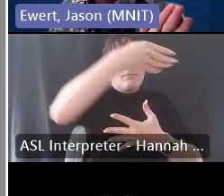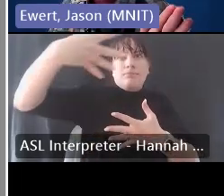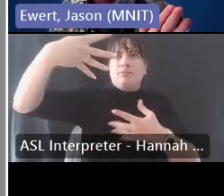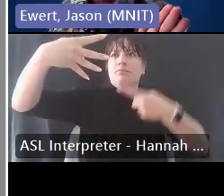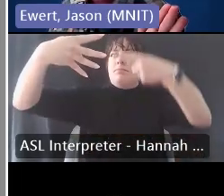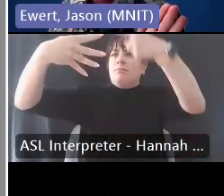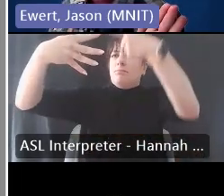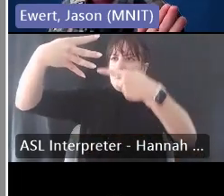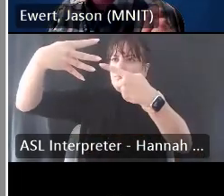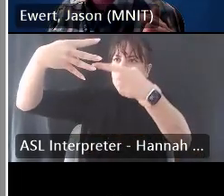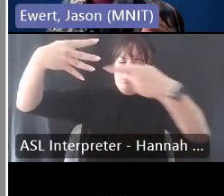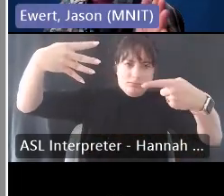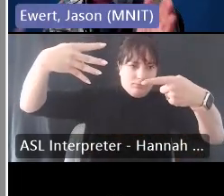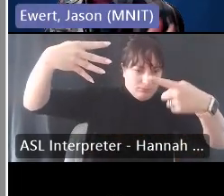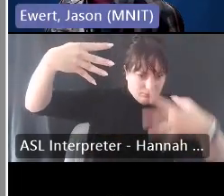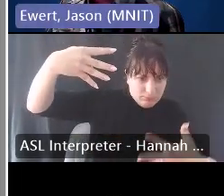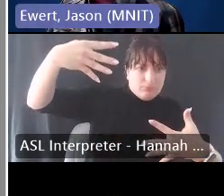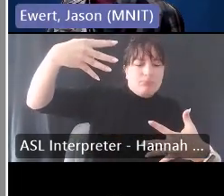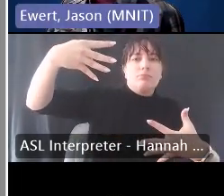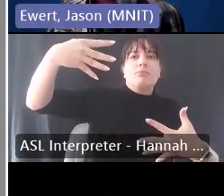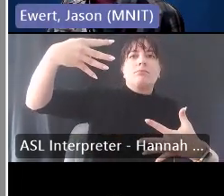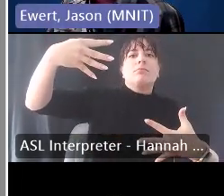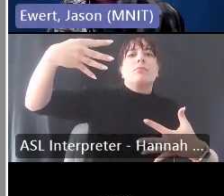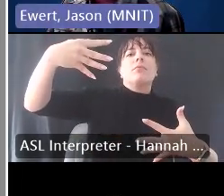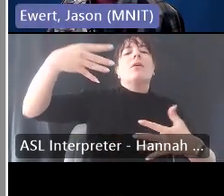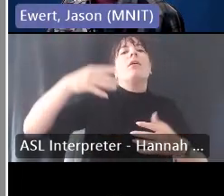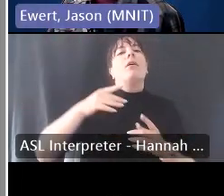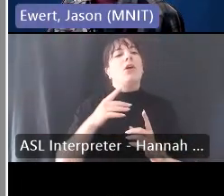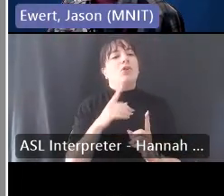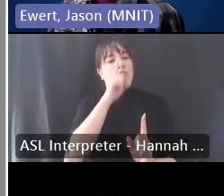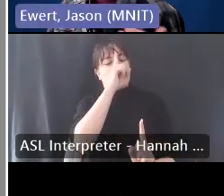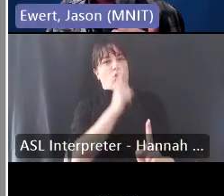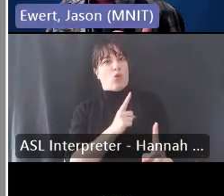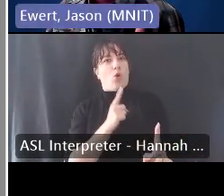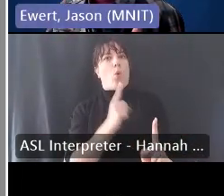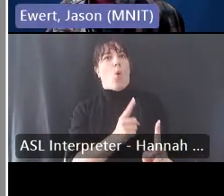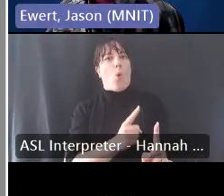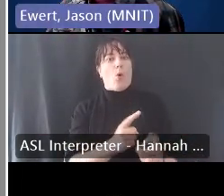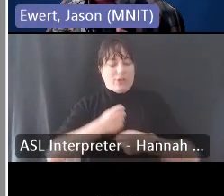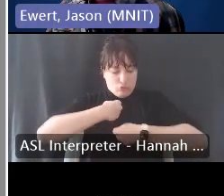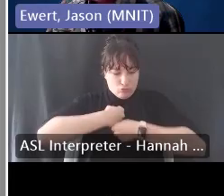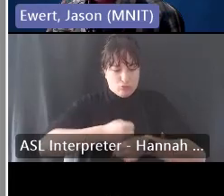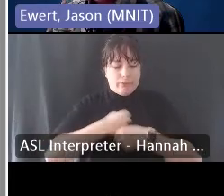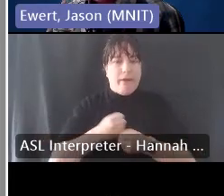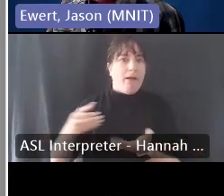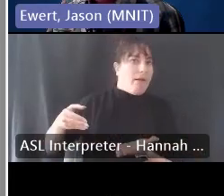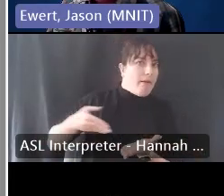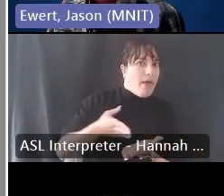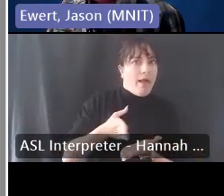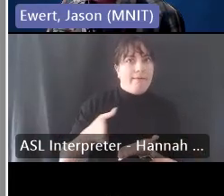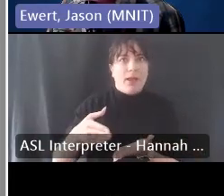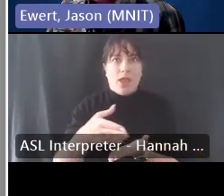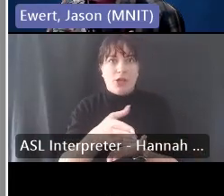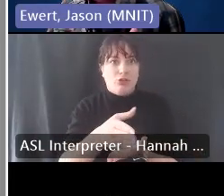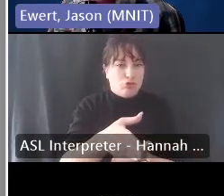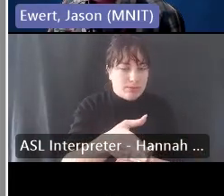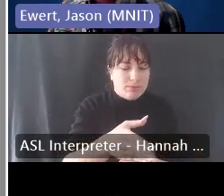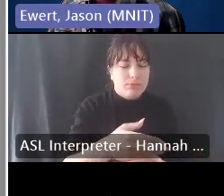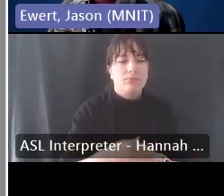was to create the navigation, where you expect navigation to be. You notice that the list of navigation options